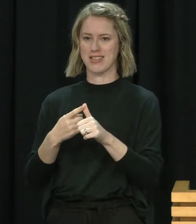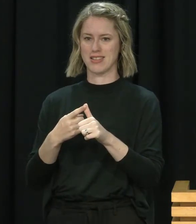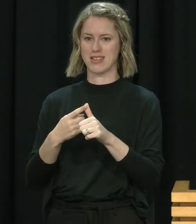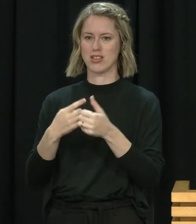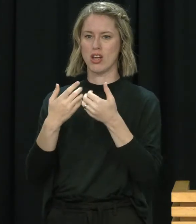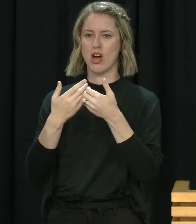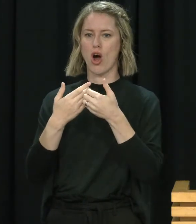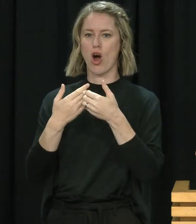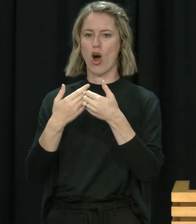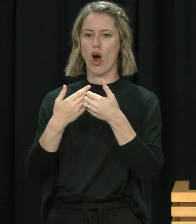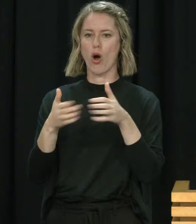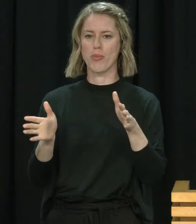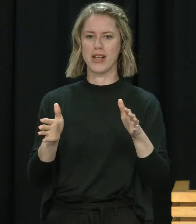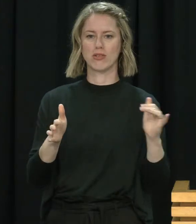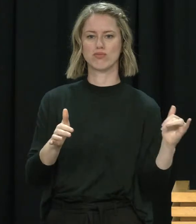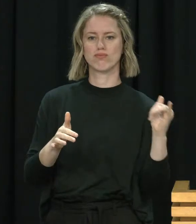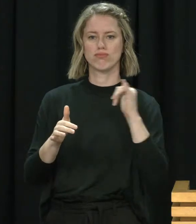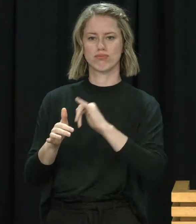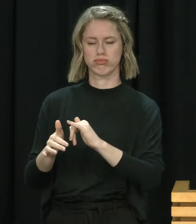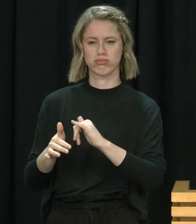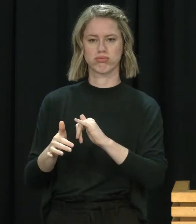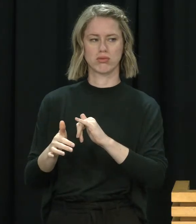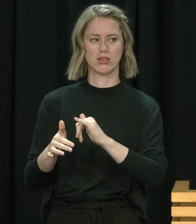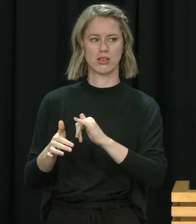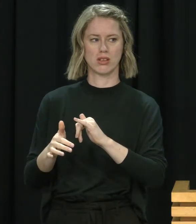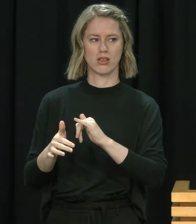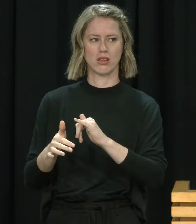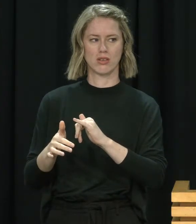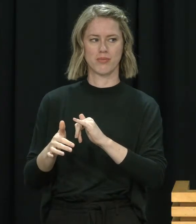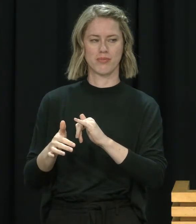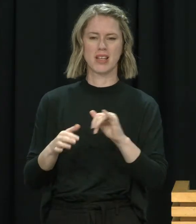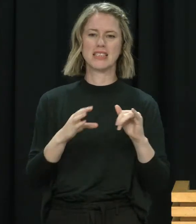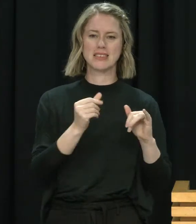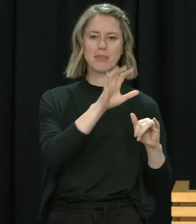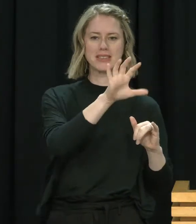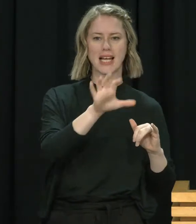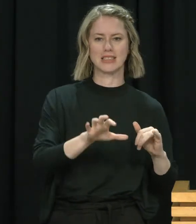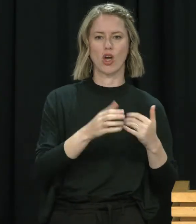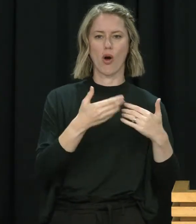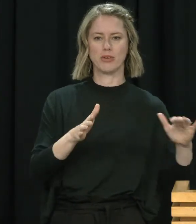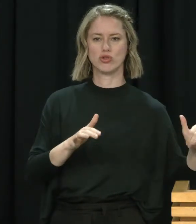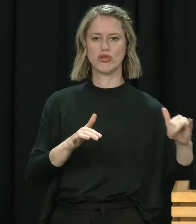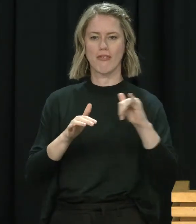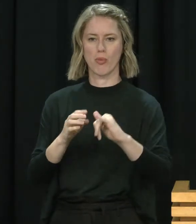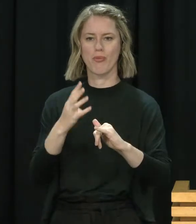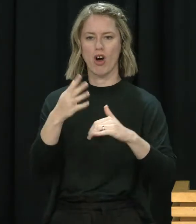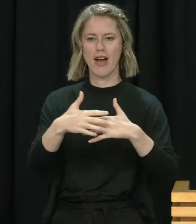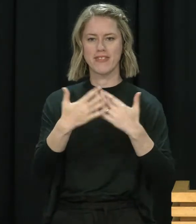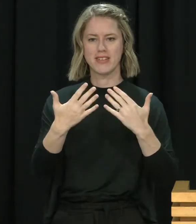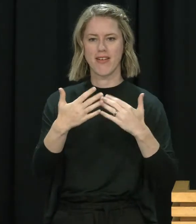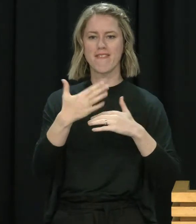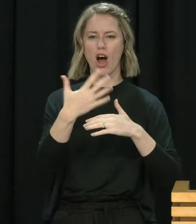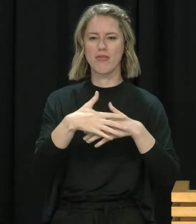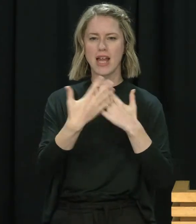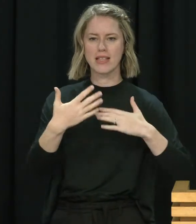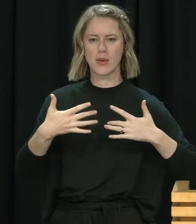watching here and that's why our advice was to push out the